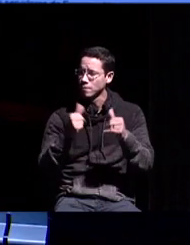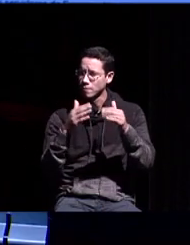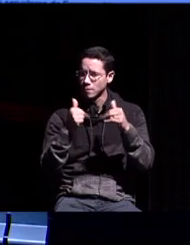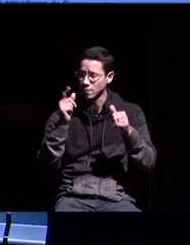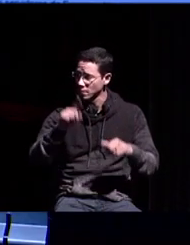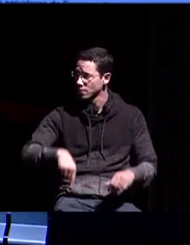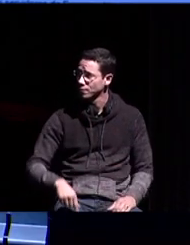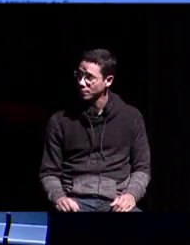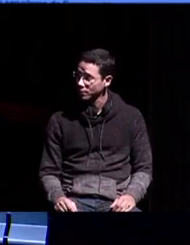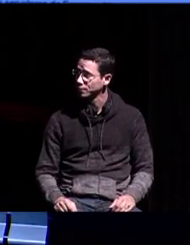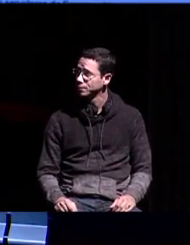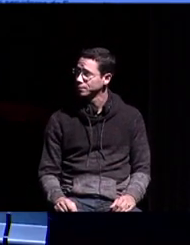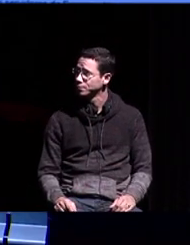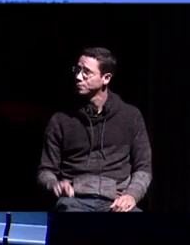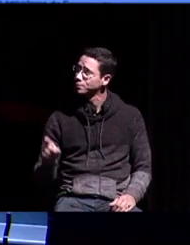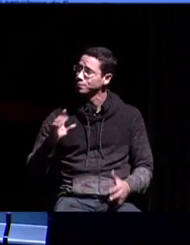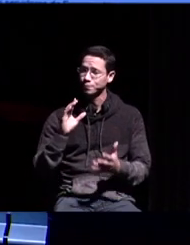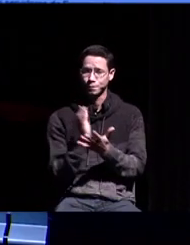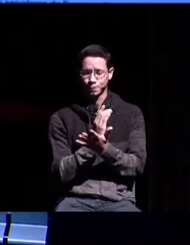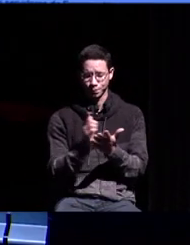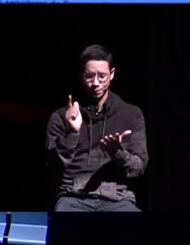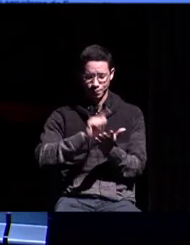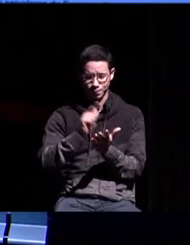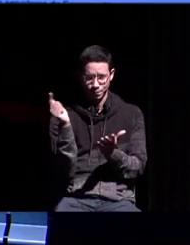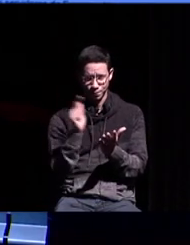of a few articles published